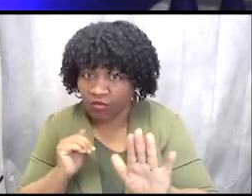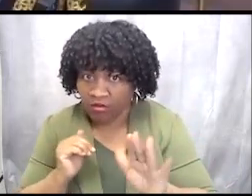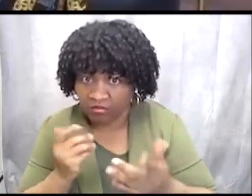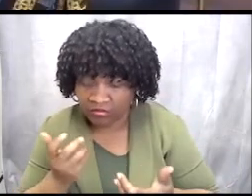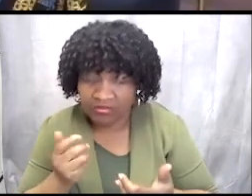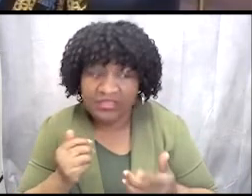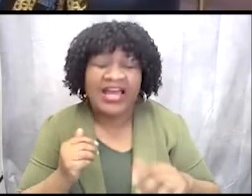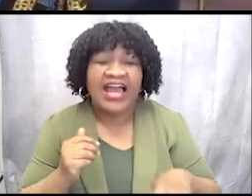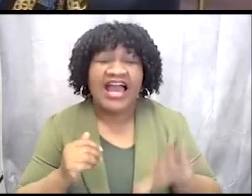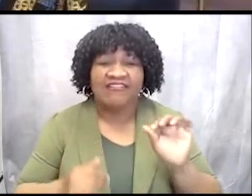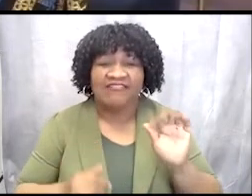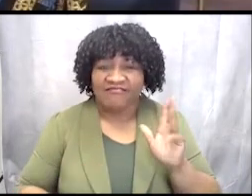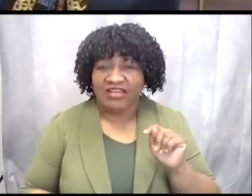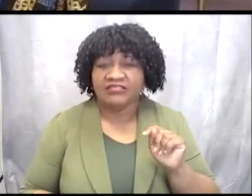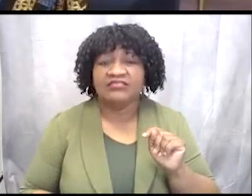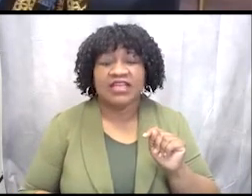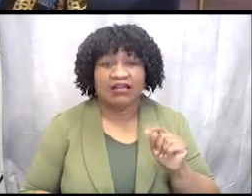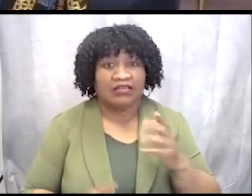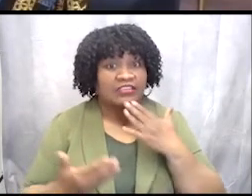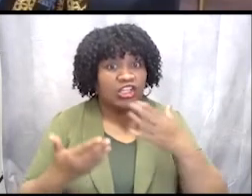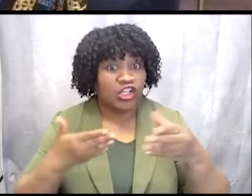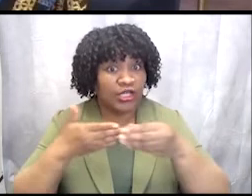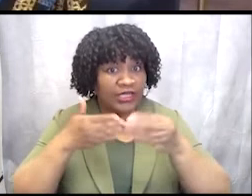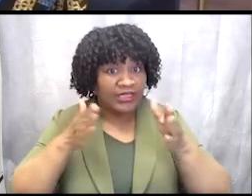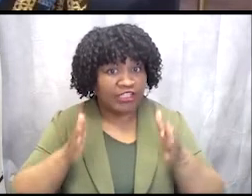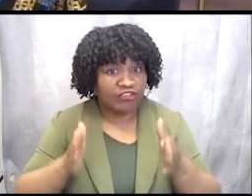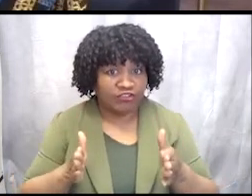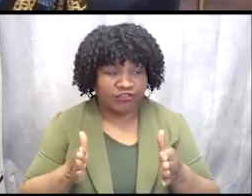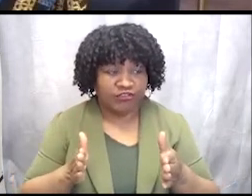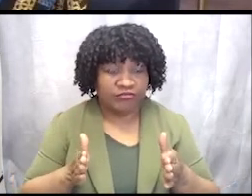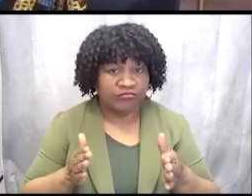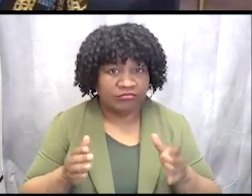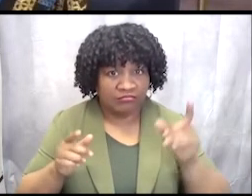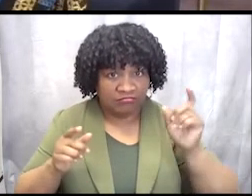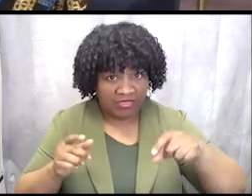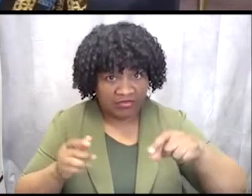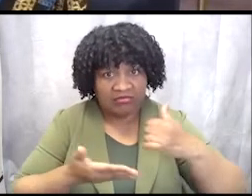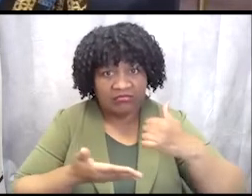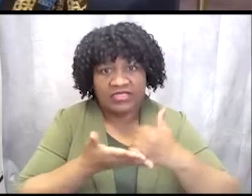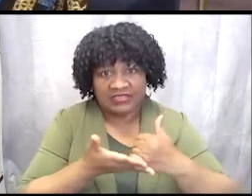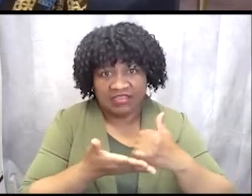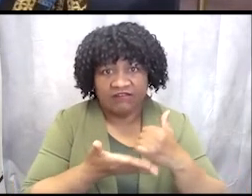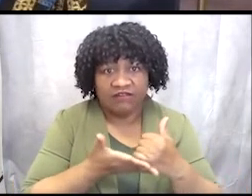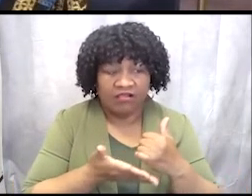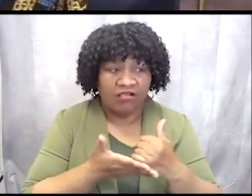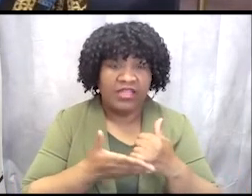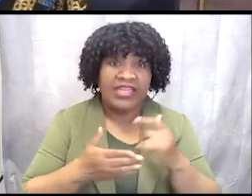I have found that for me, personally, as a leader, I've found that to be helpful because if people think